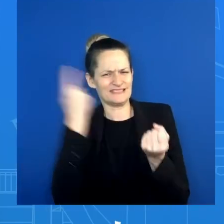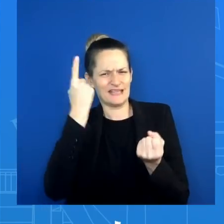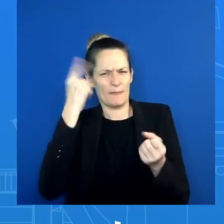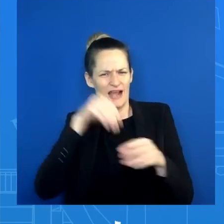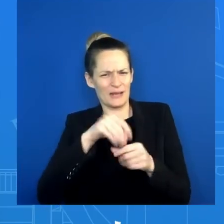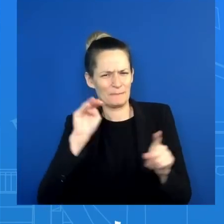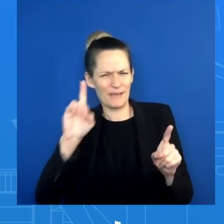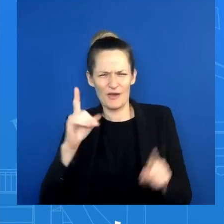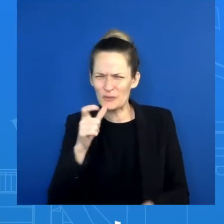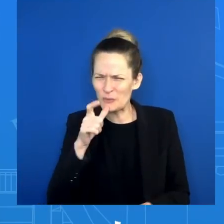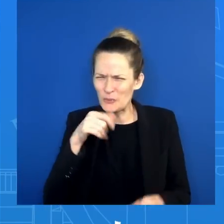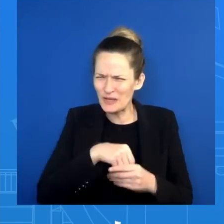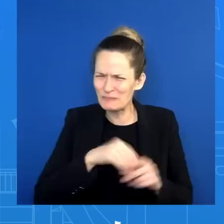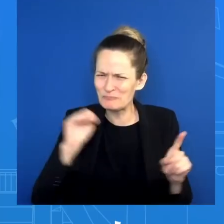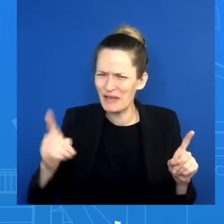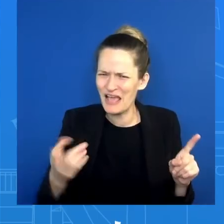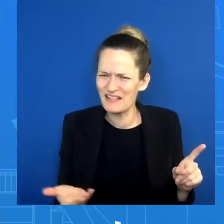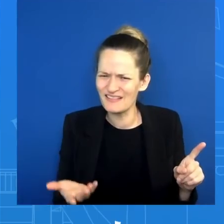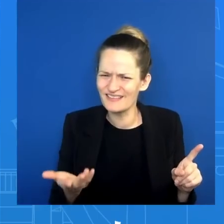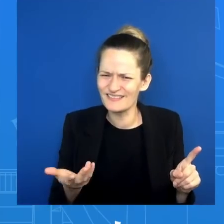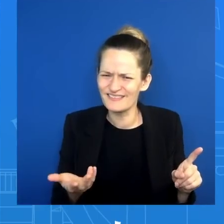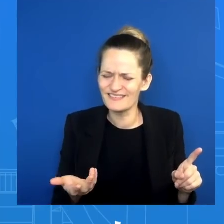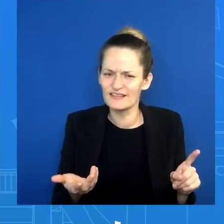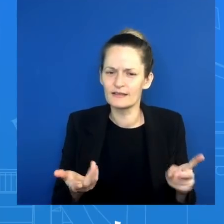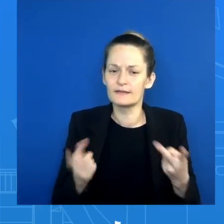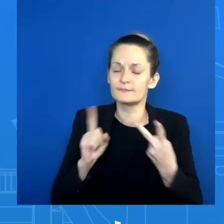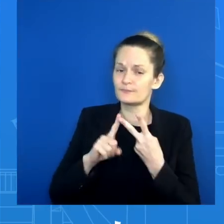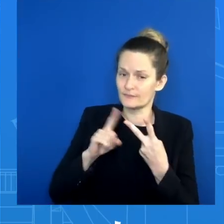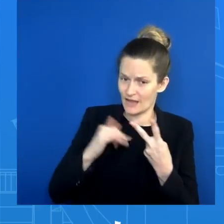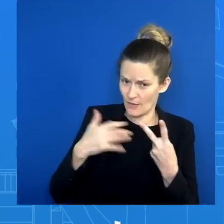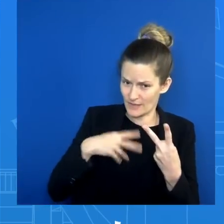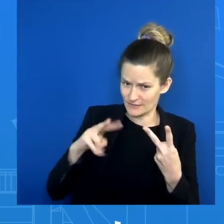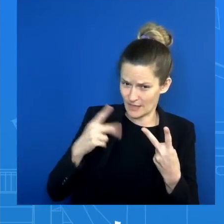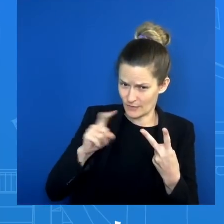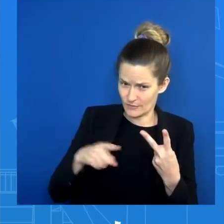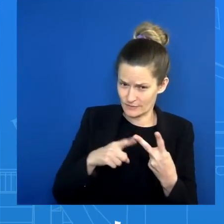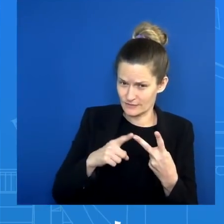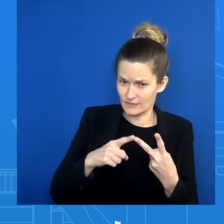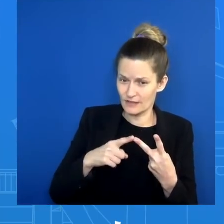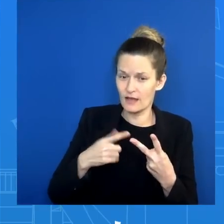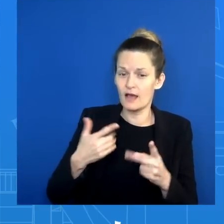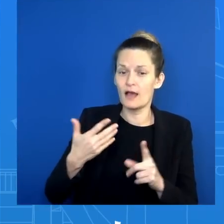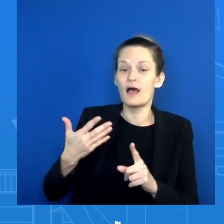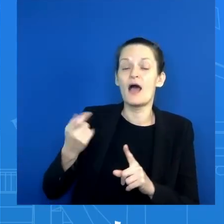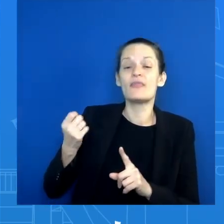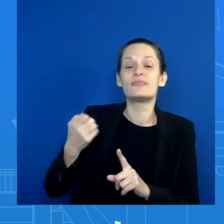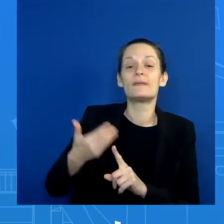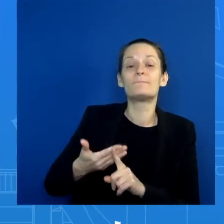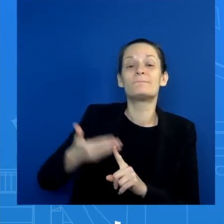And I'm not saying that this was actually a good strategy or even one that was technically compliant with the Hatch Act.